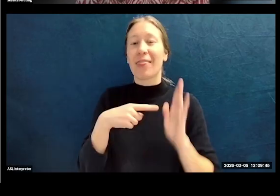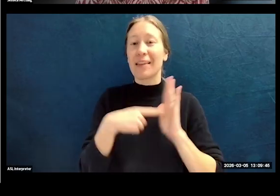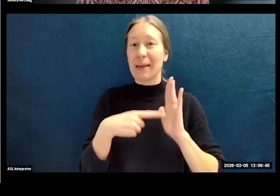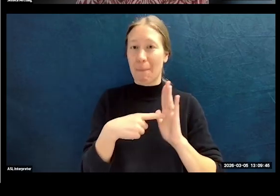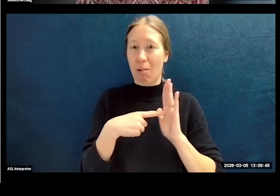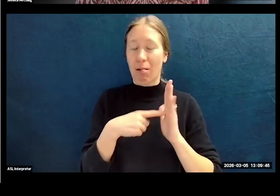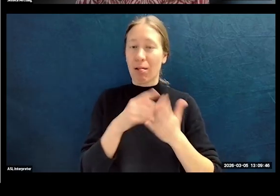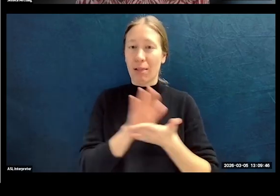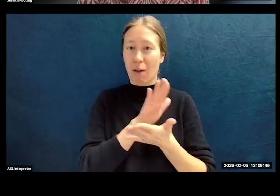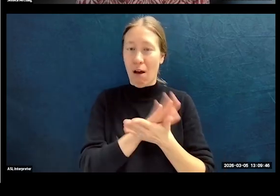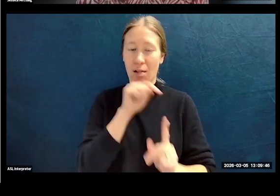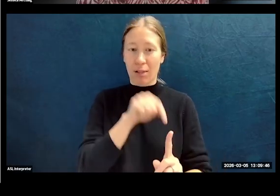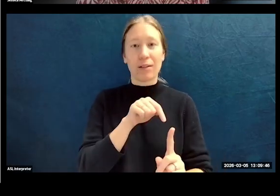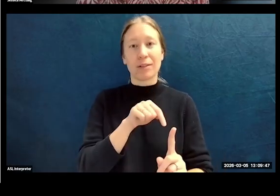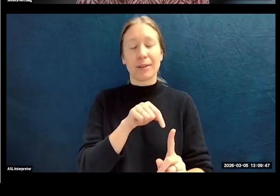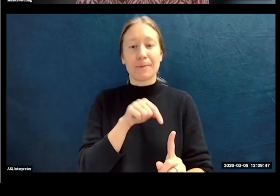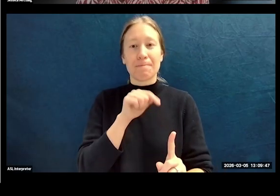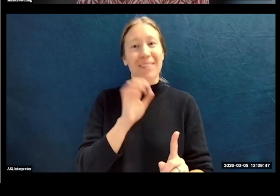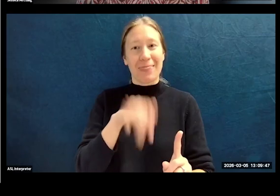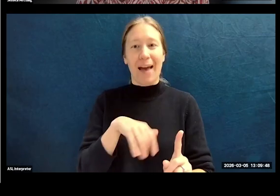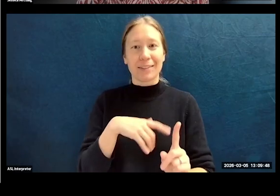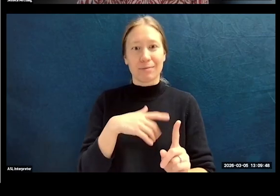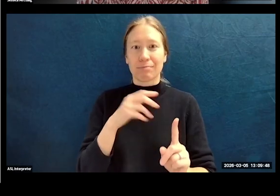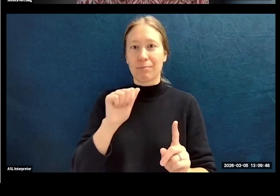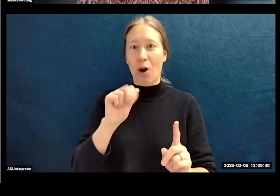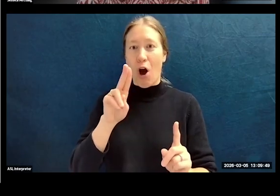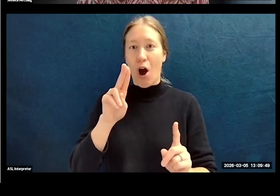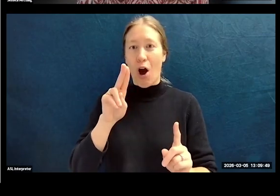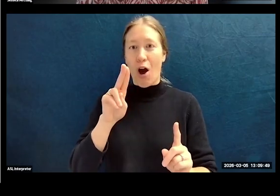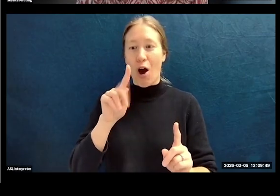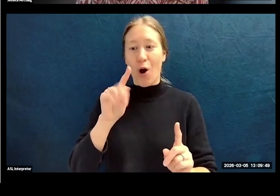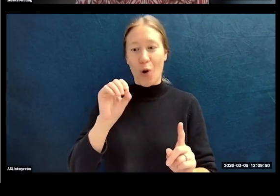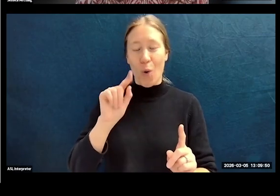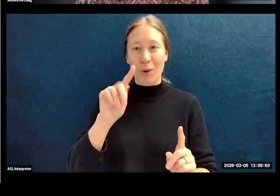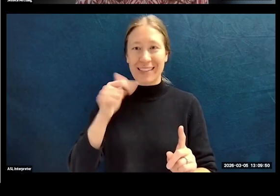the tags have been a result of auto-tagging, which we're going to talk about momentarily.